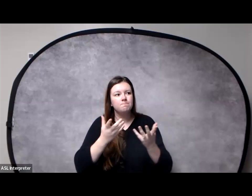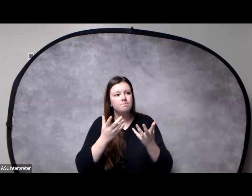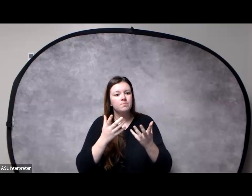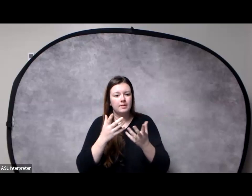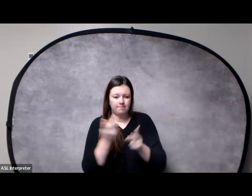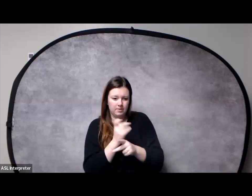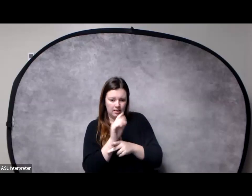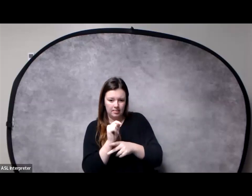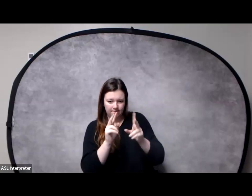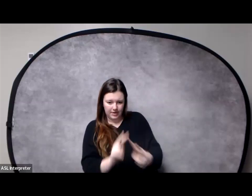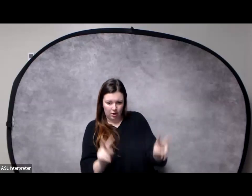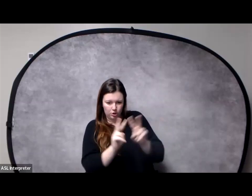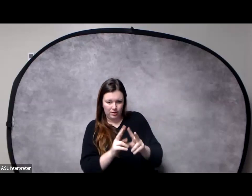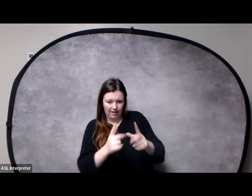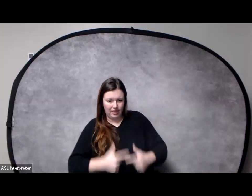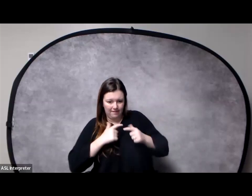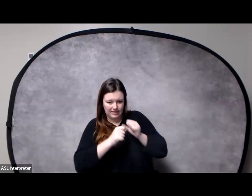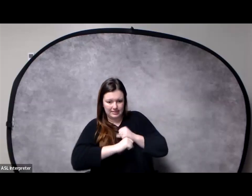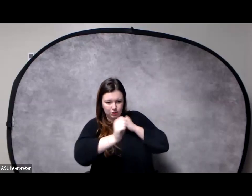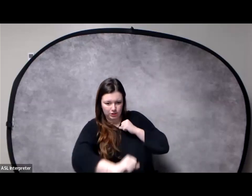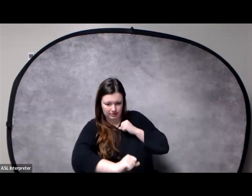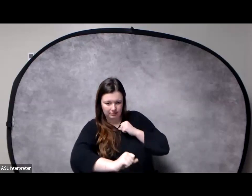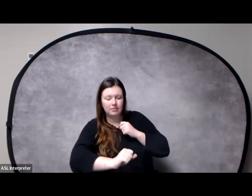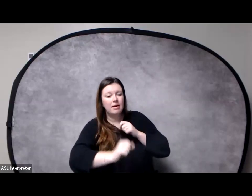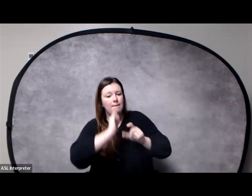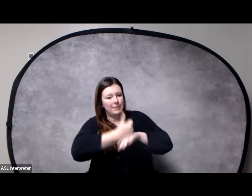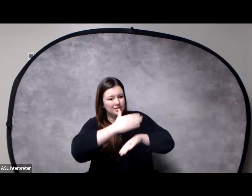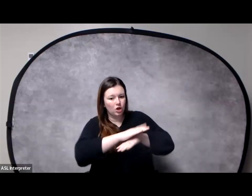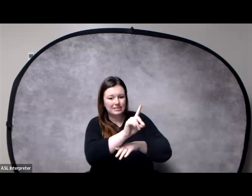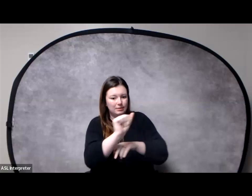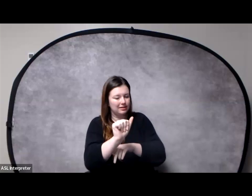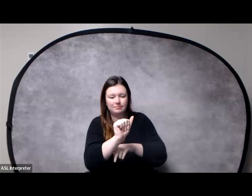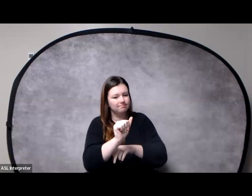When providing or withdrawing benefits or services means you can use these types of